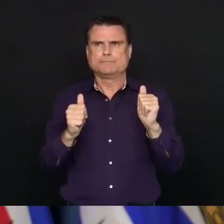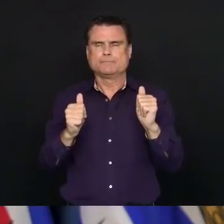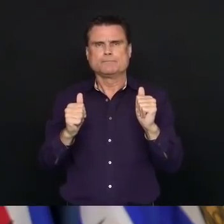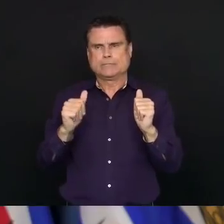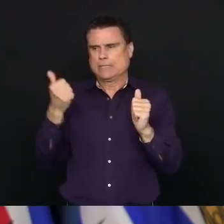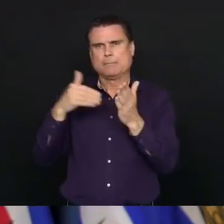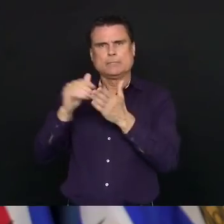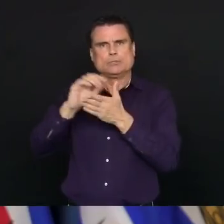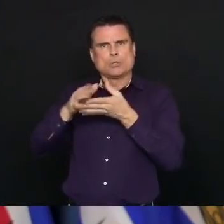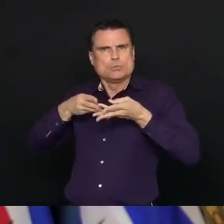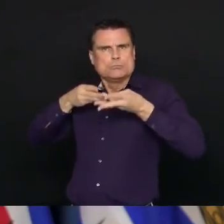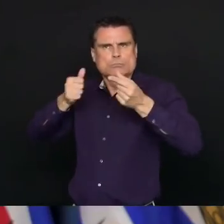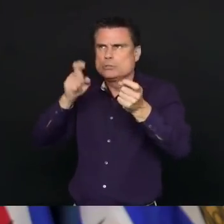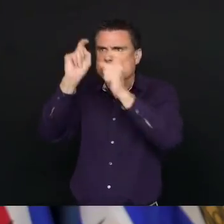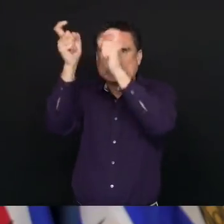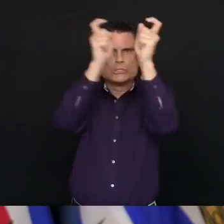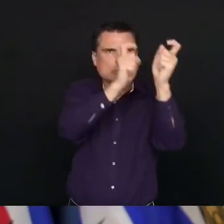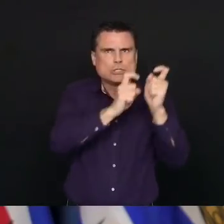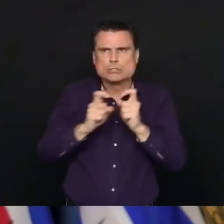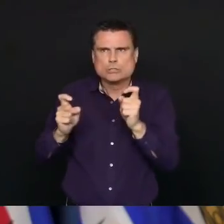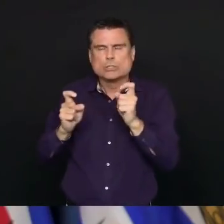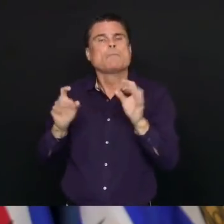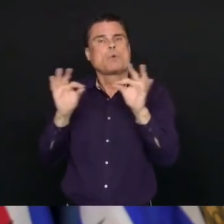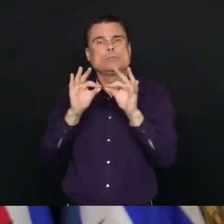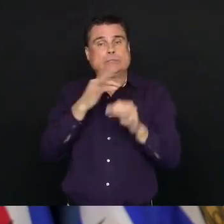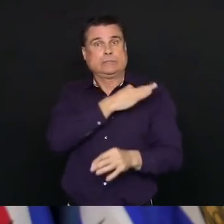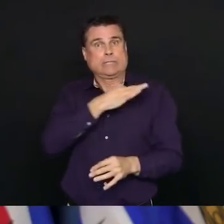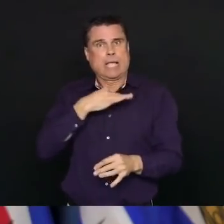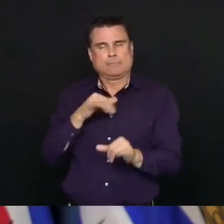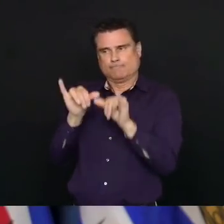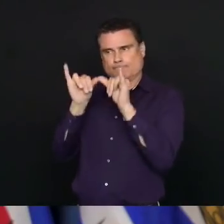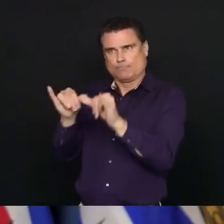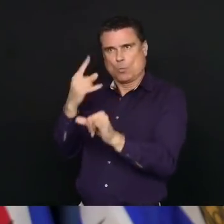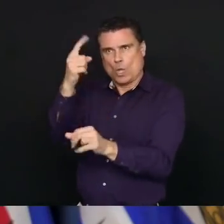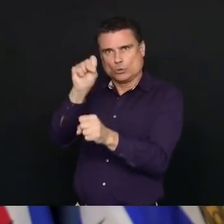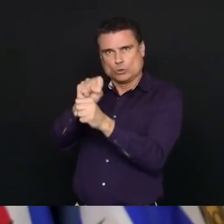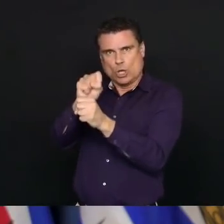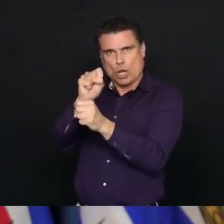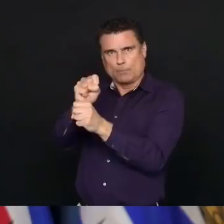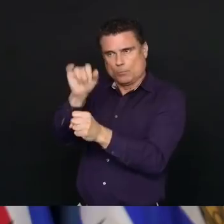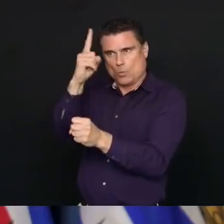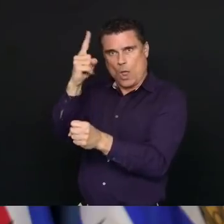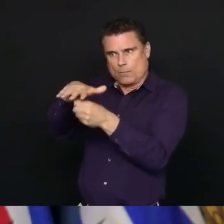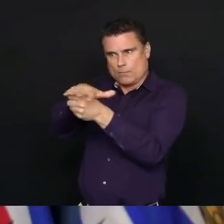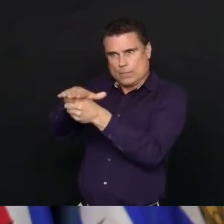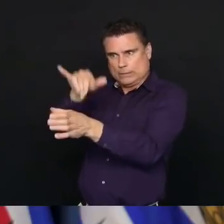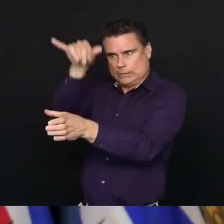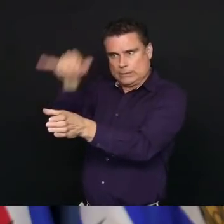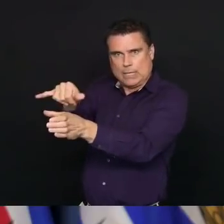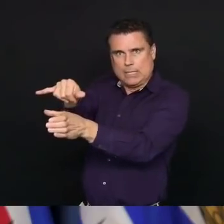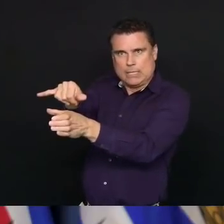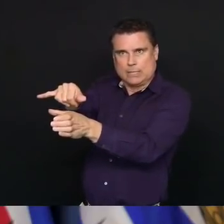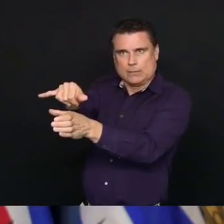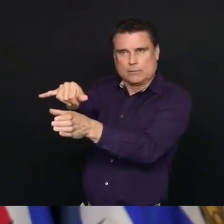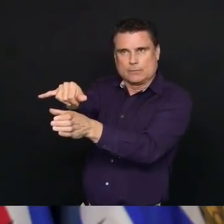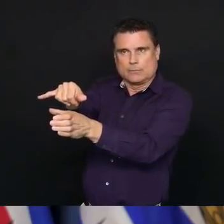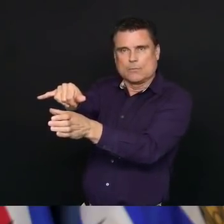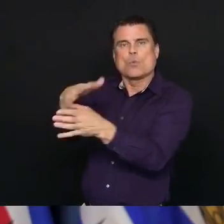Different people working under different collective agreements and in different care homes. We wanted to do is ensure that workers do not lose out.